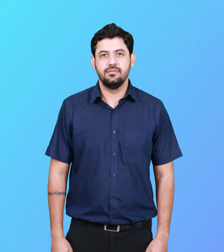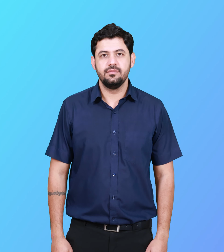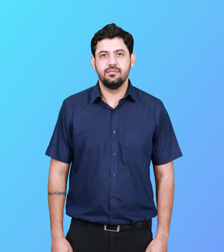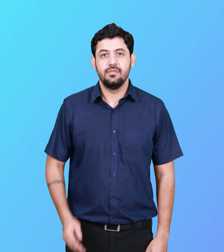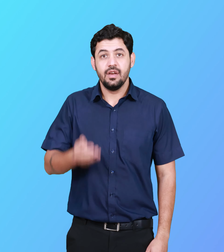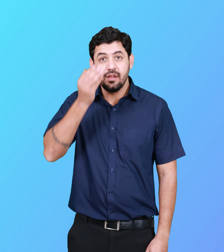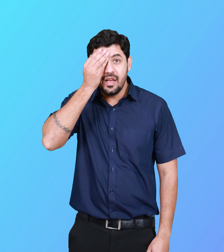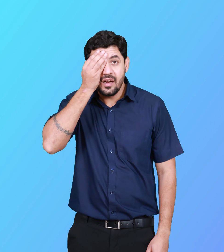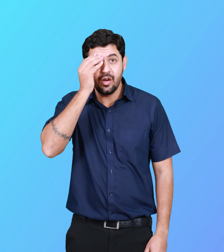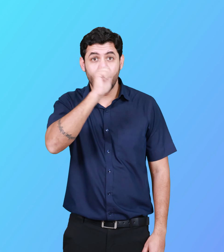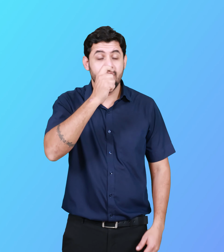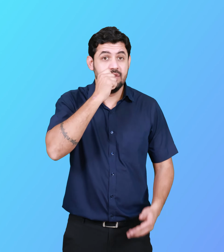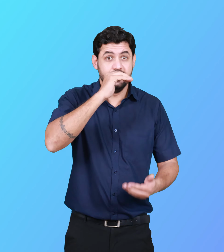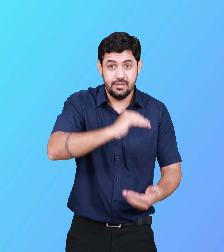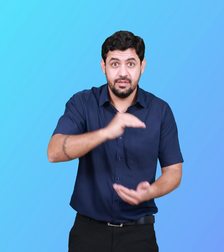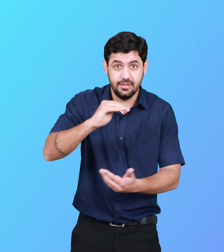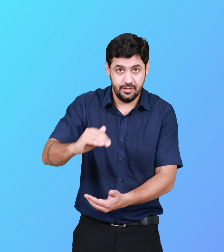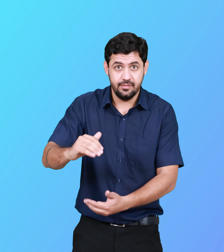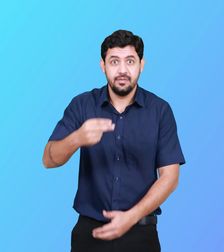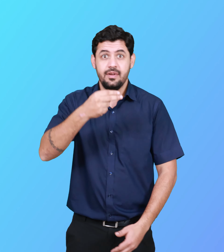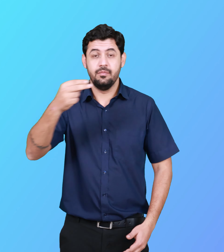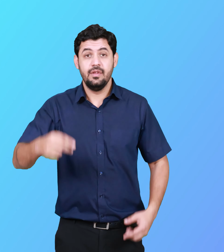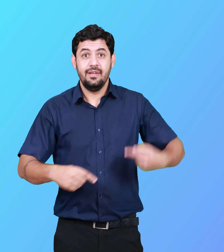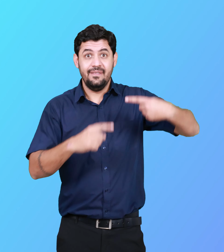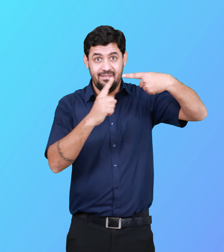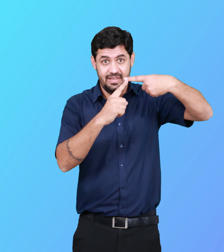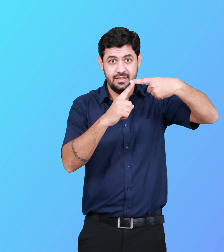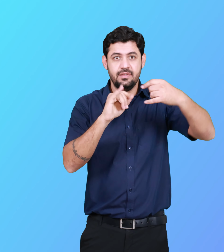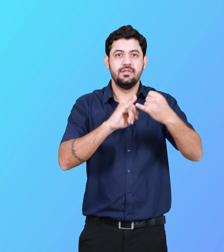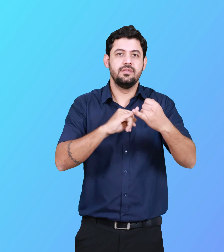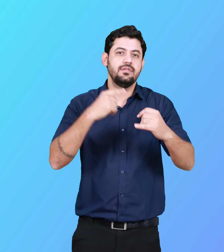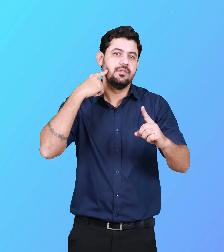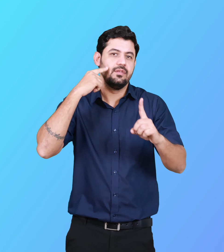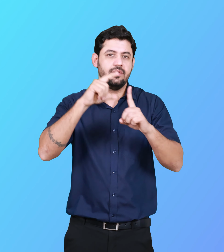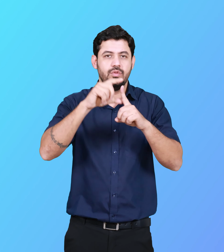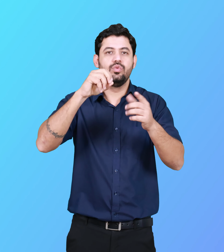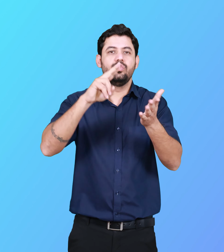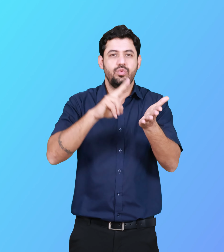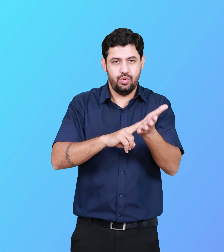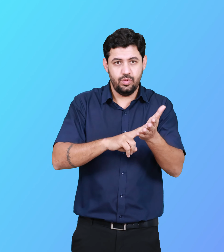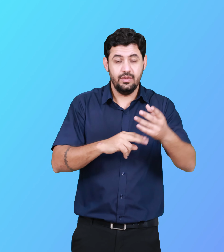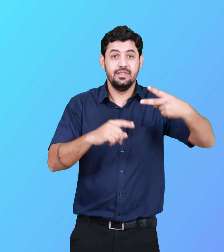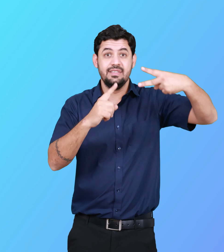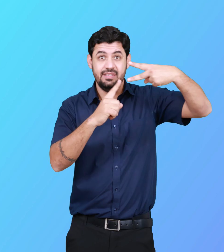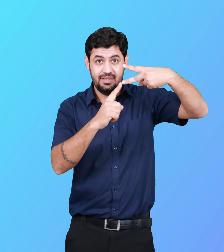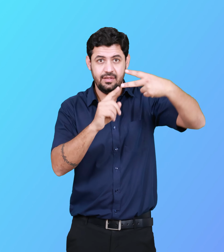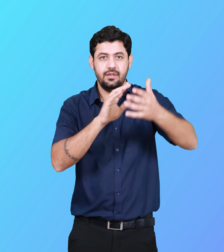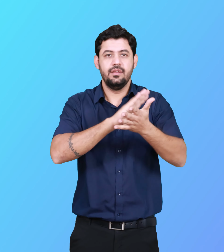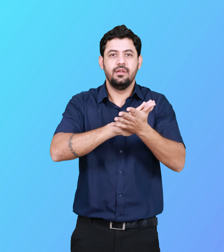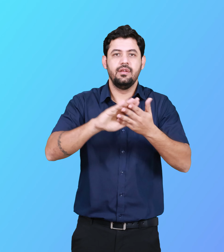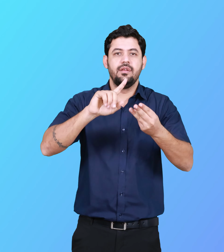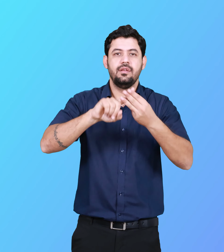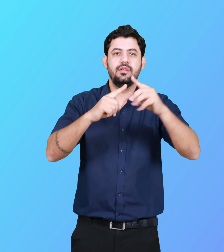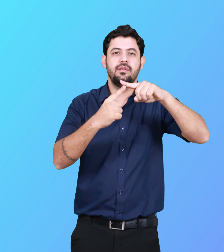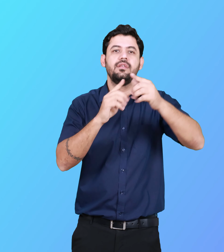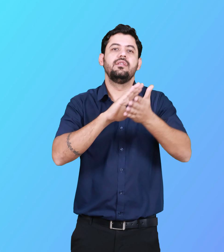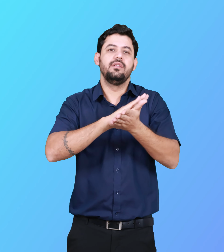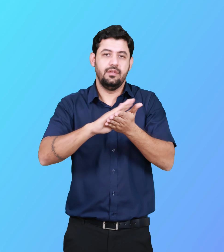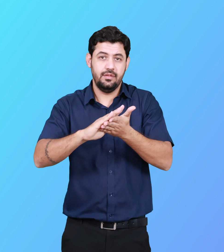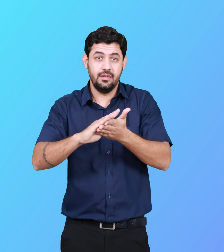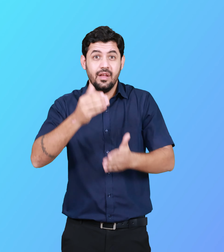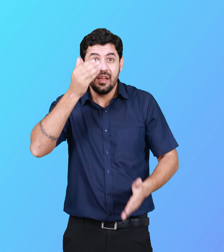Canaan’s oldest son was Sidon, the ancestor of the Sidonians. He also had a son named Heth, the ancestor of the Hittites.